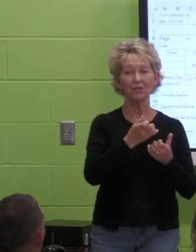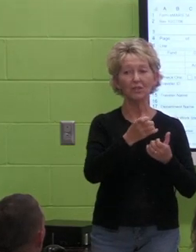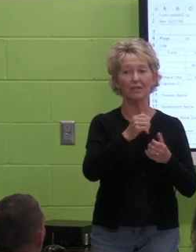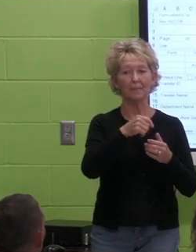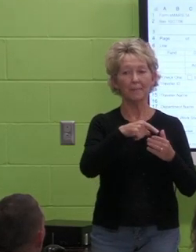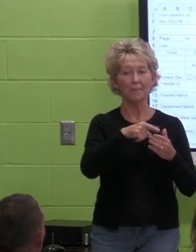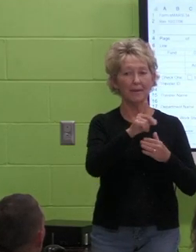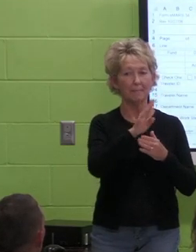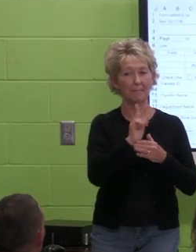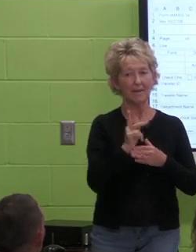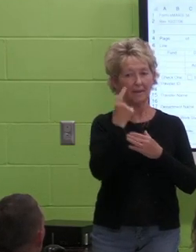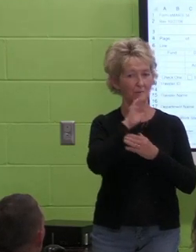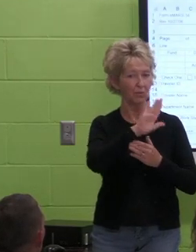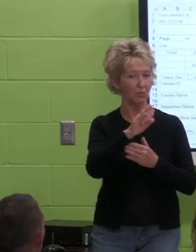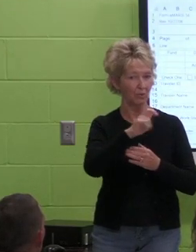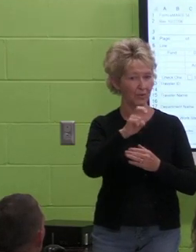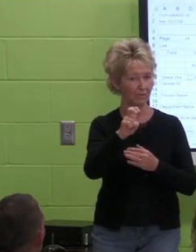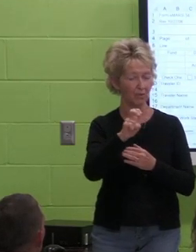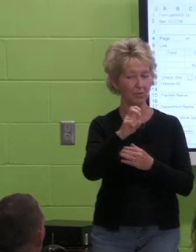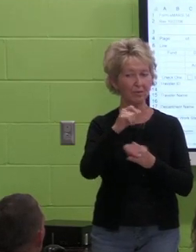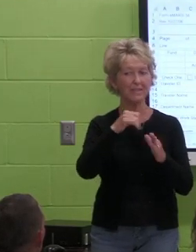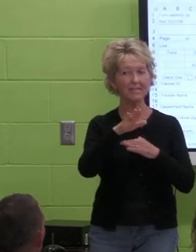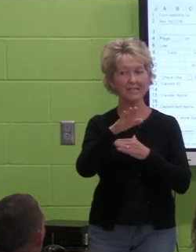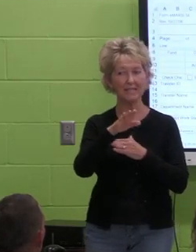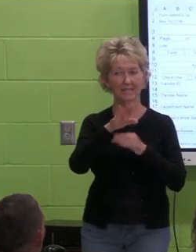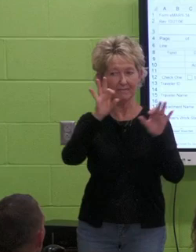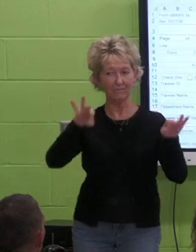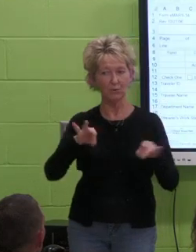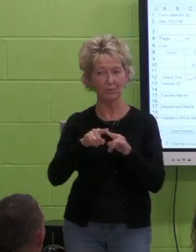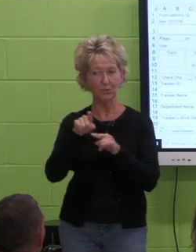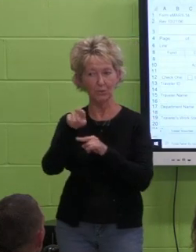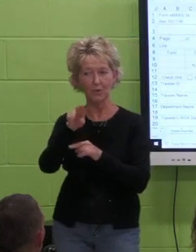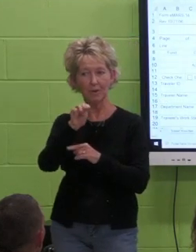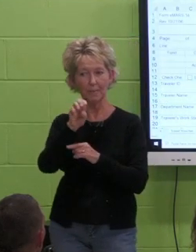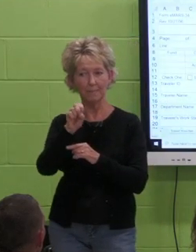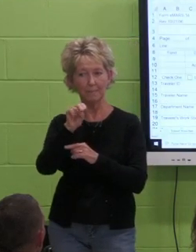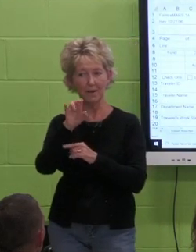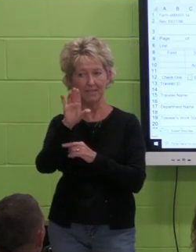you rightfully should be you're going to send your travel information to Monica she's here today to